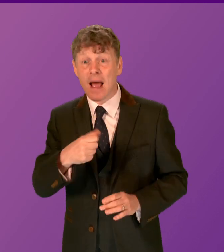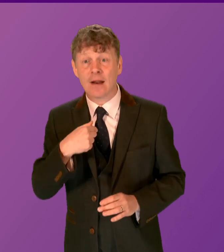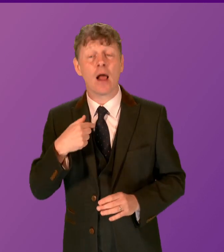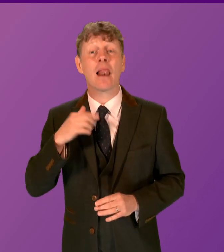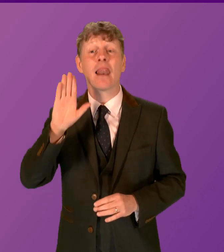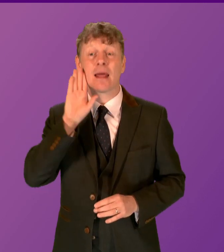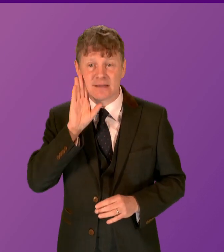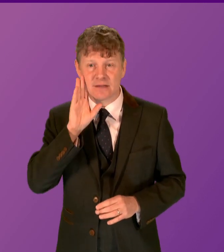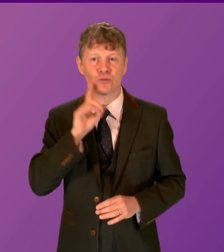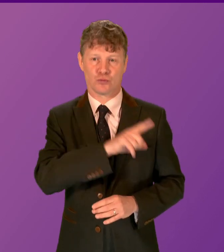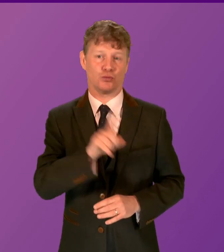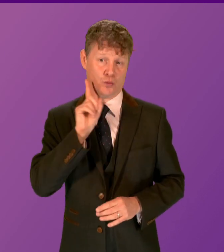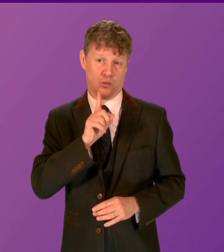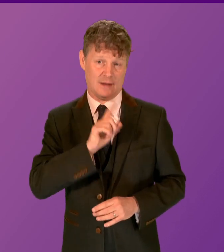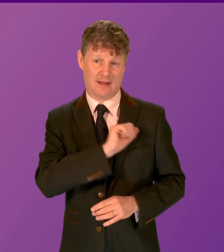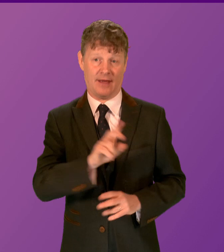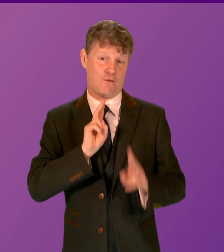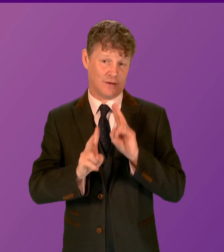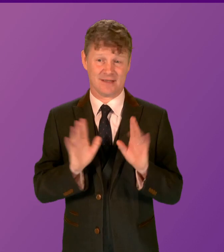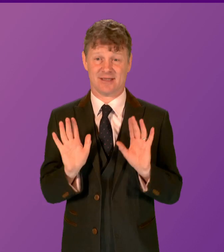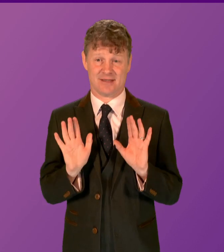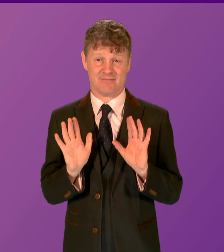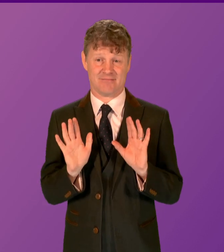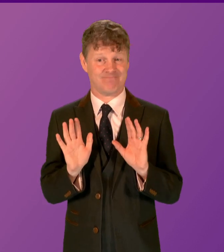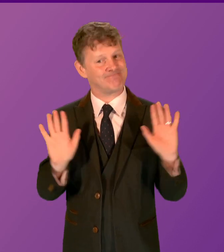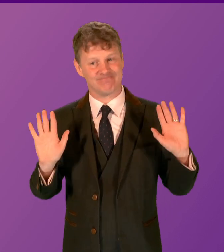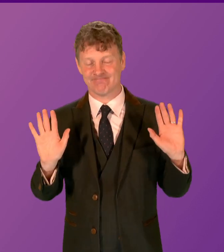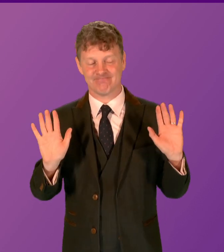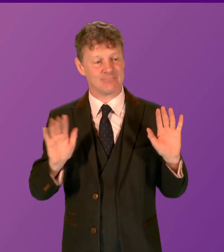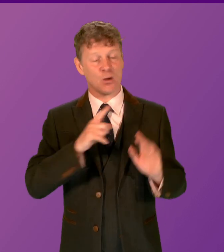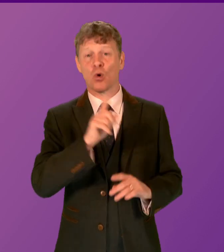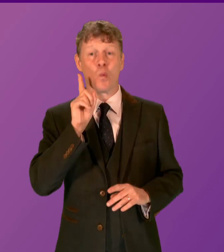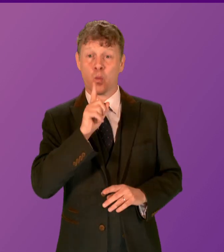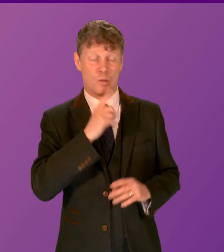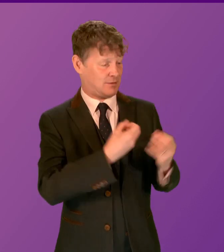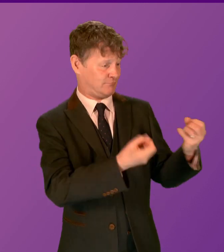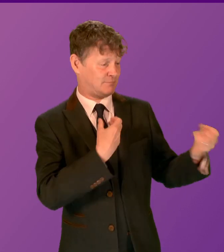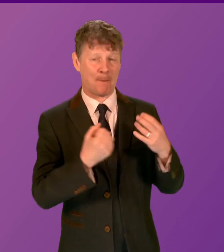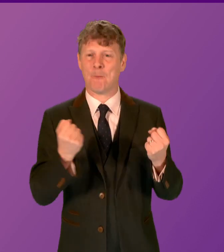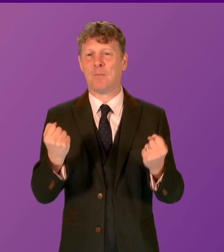women. Whatever John Mason’s view might be, women have given powerful evidence and testimony